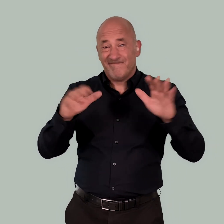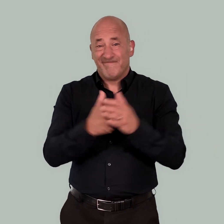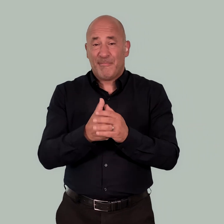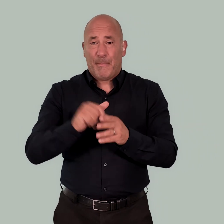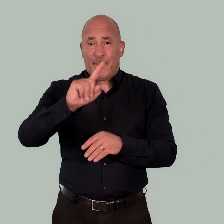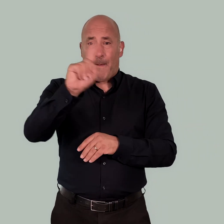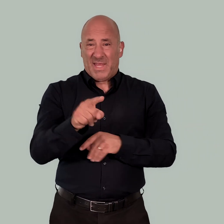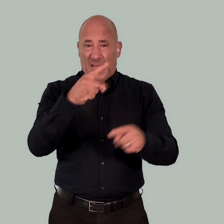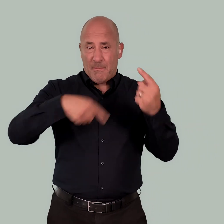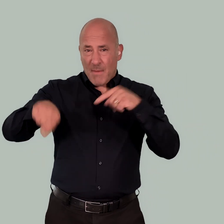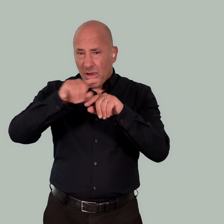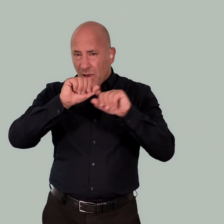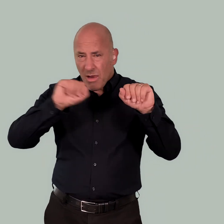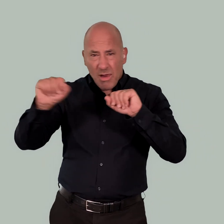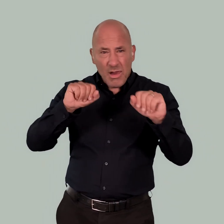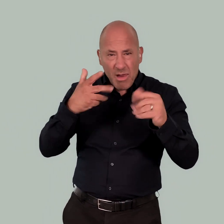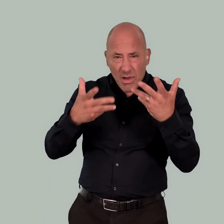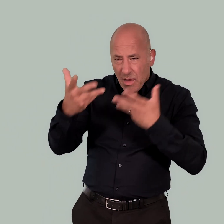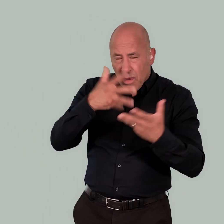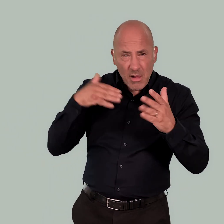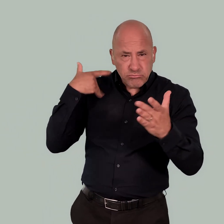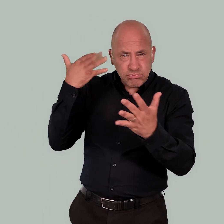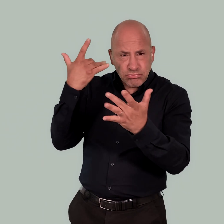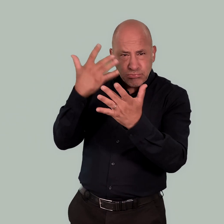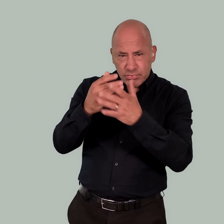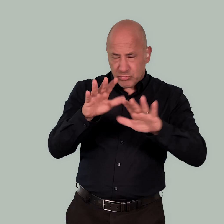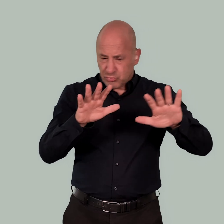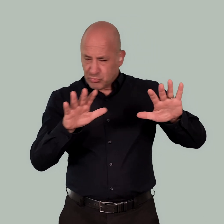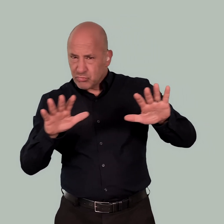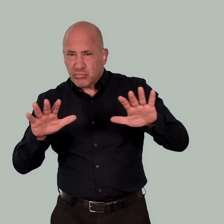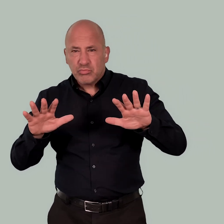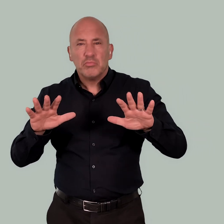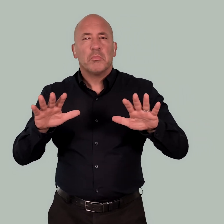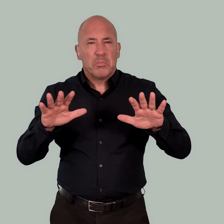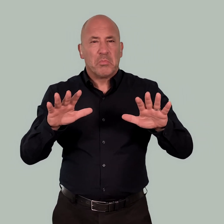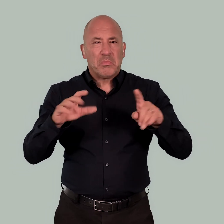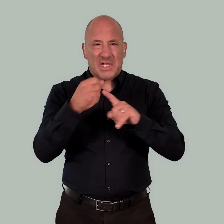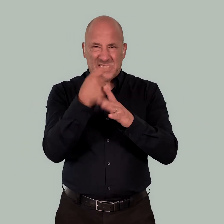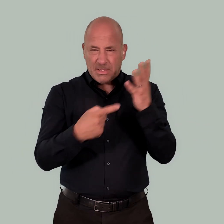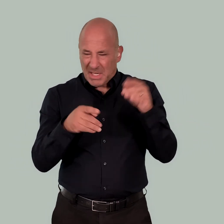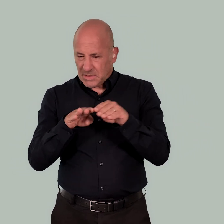but provided individual sources maintain broad internal consistency over time,